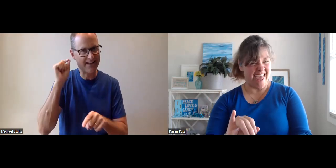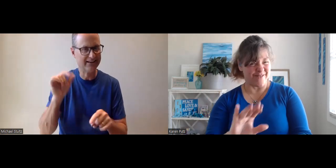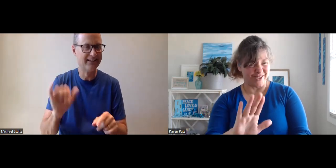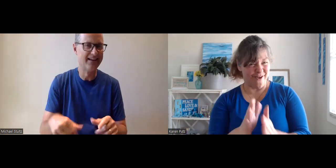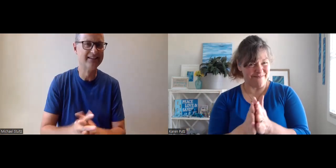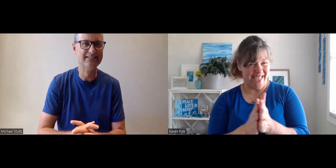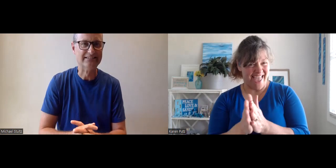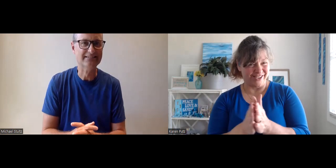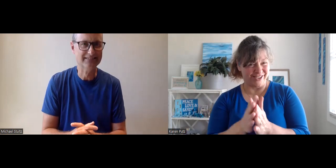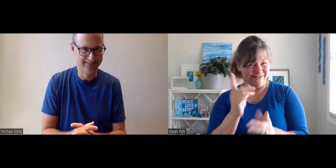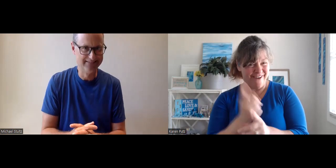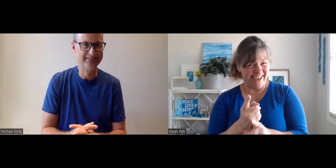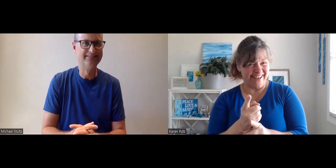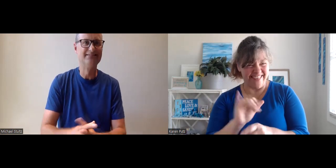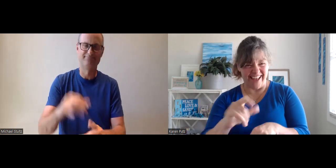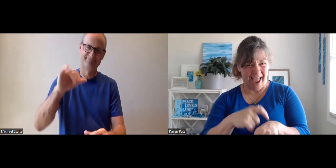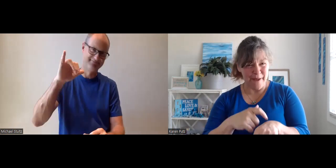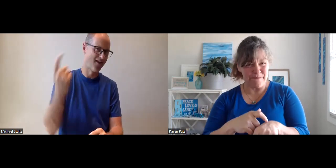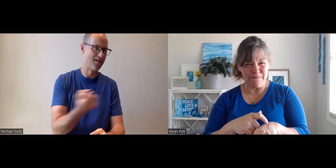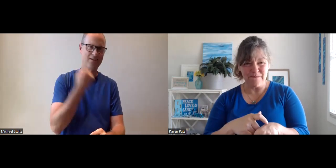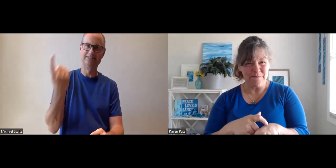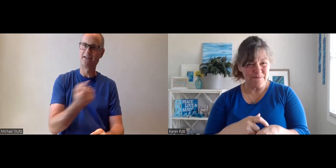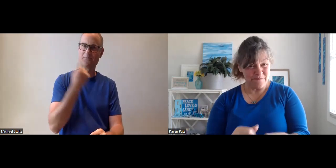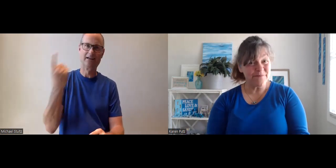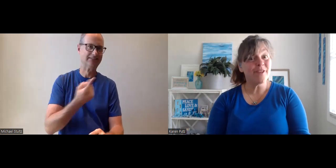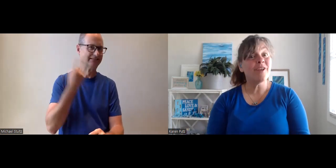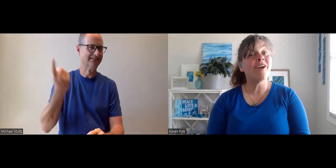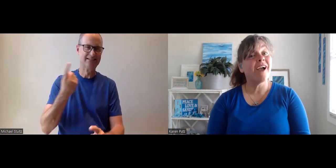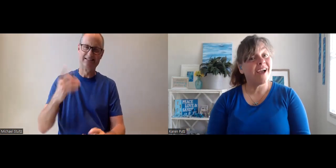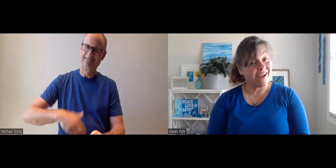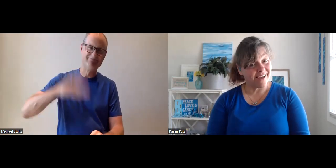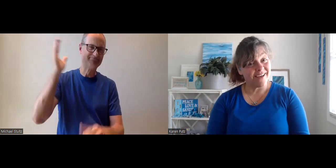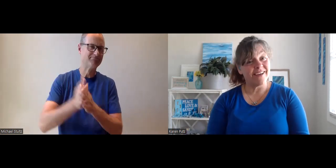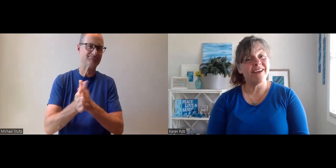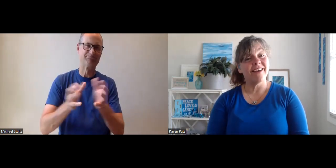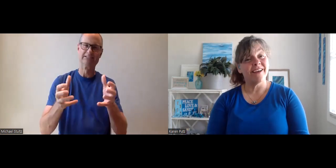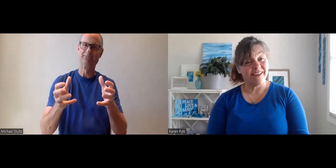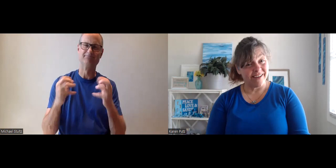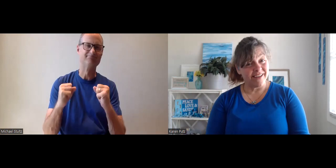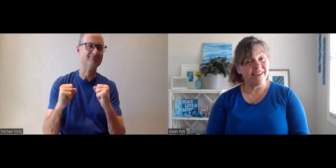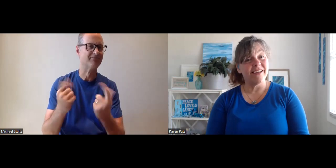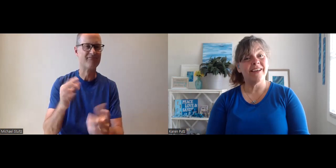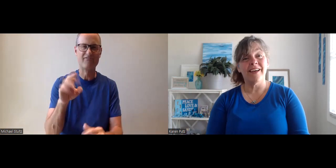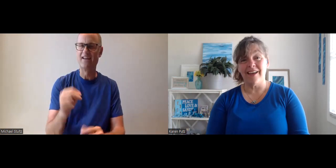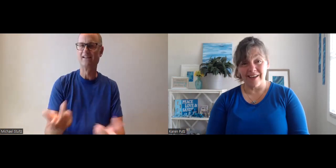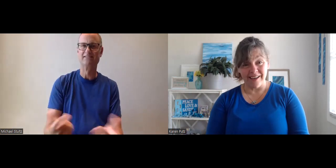Then I played basketball for four years. Yeah. So I had a passion playing basketball. Yes. Always.